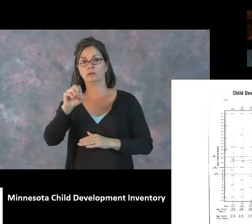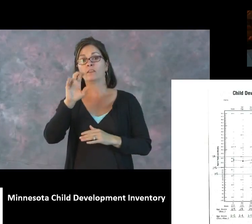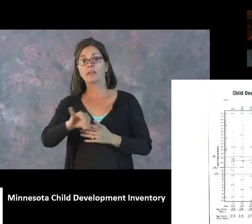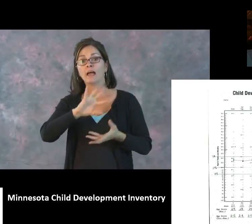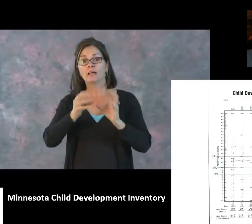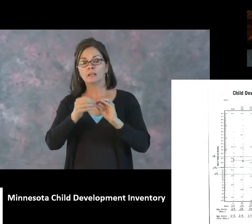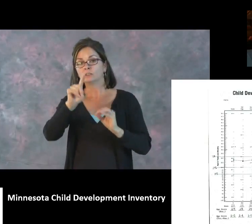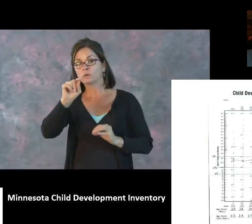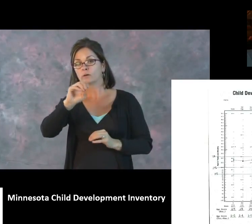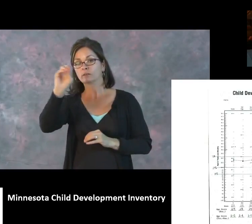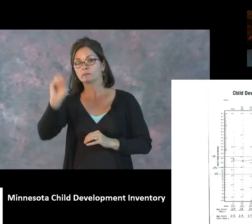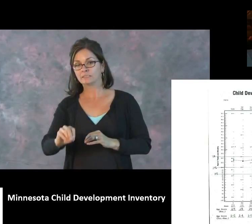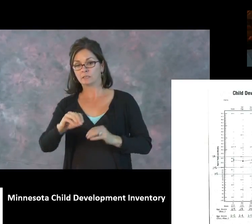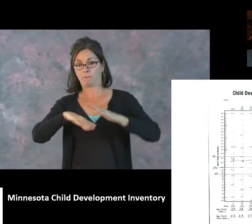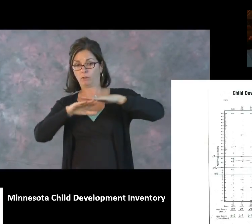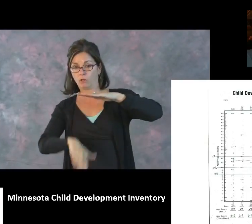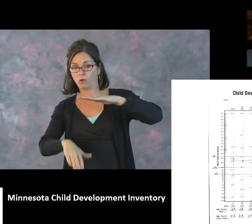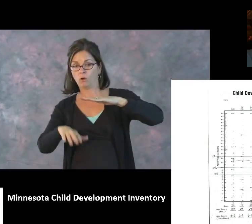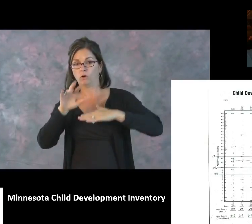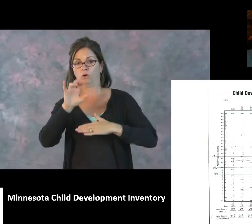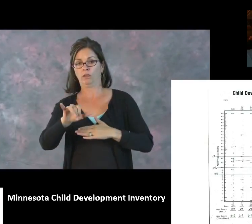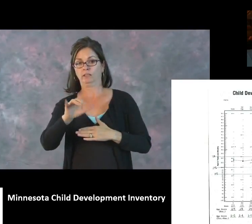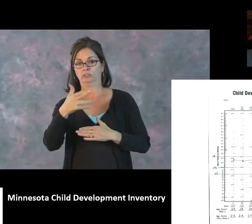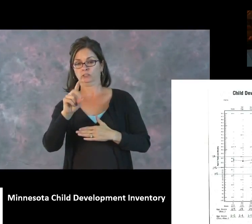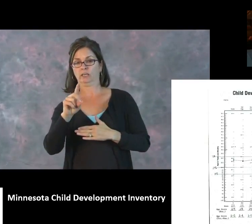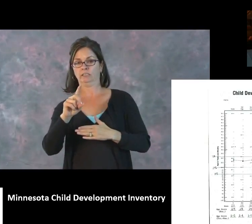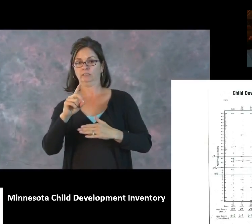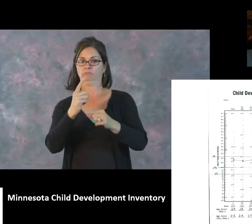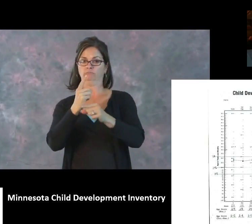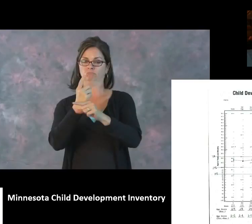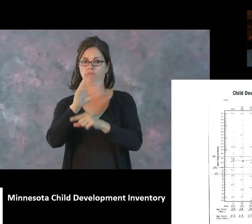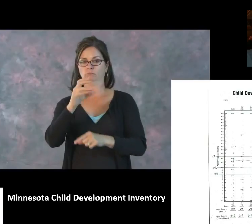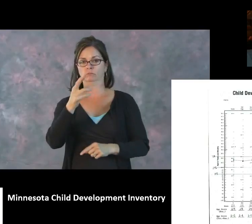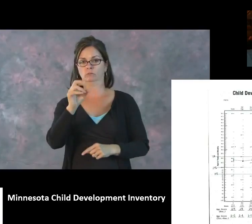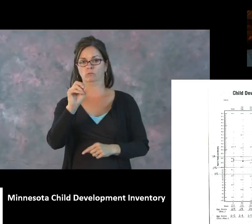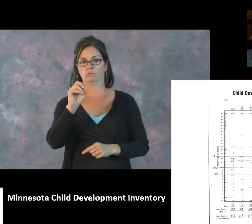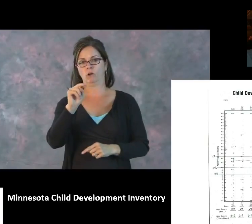a child's chronological age. Then the line underneath that indicates scores